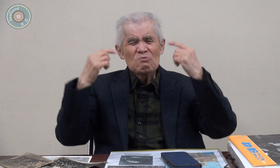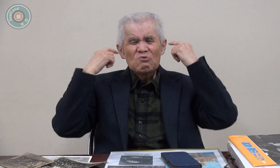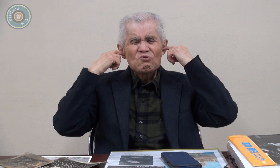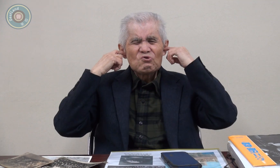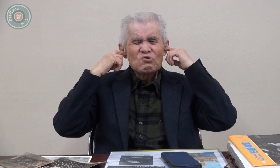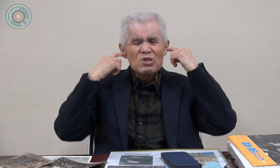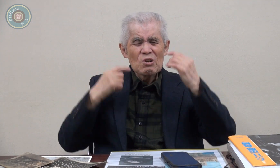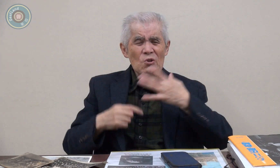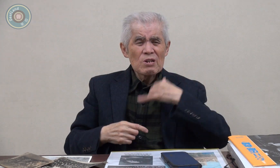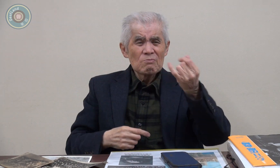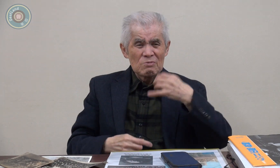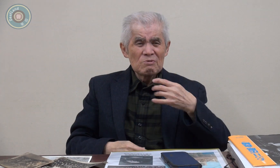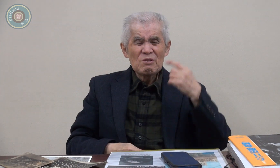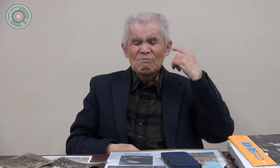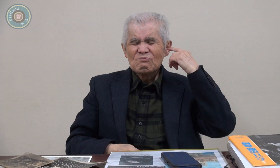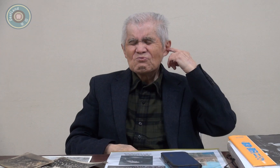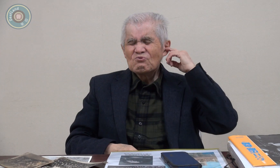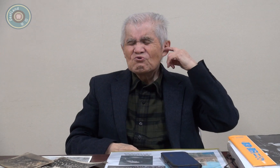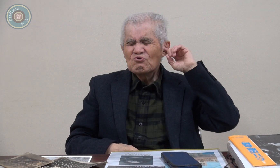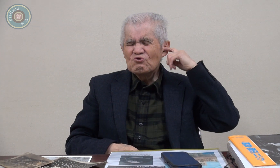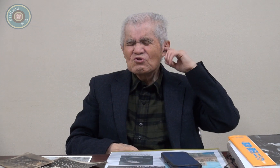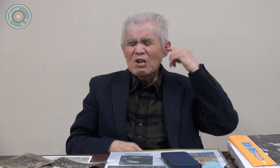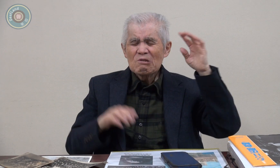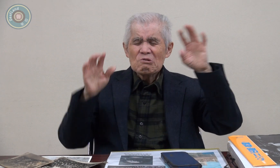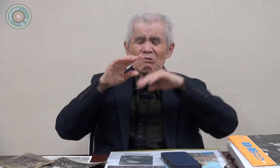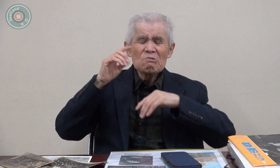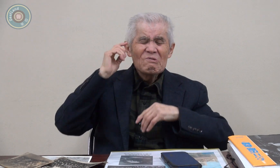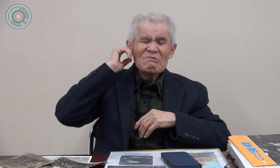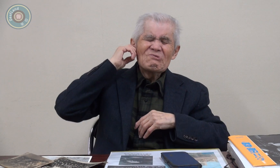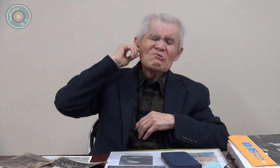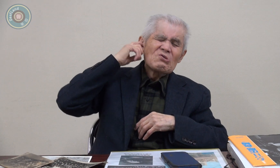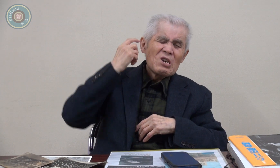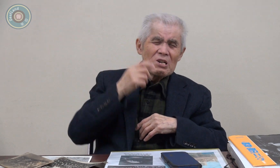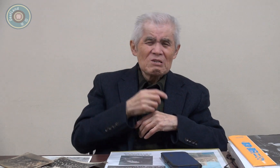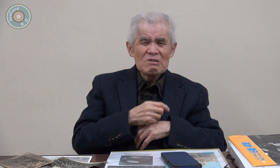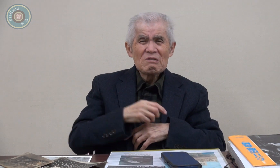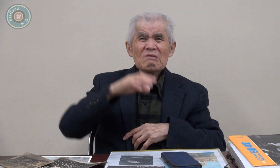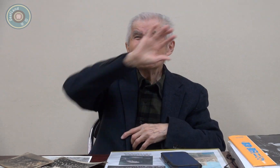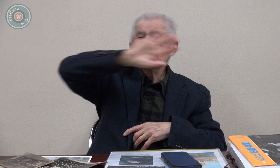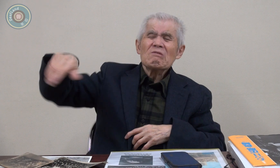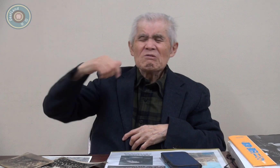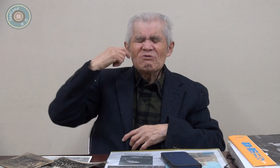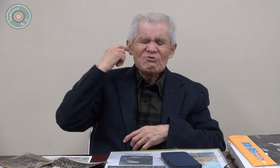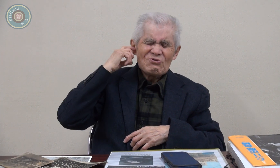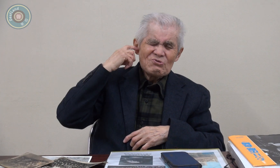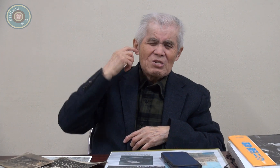It was so loud She couldn’t sleep at night